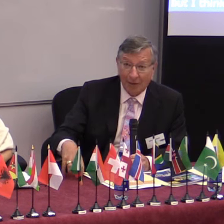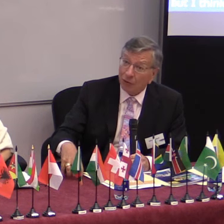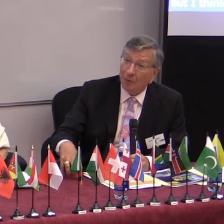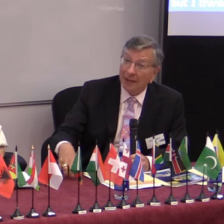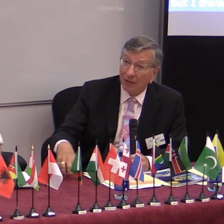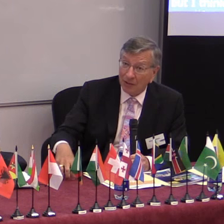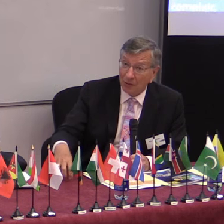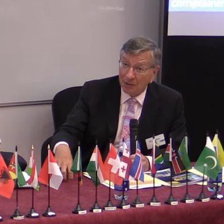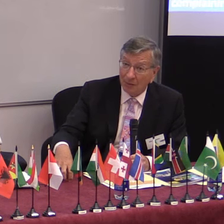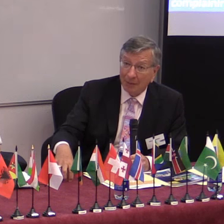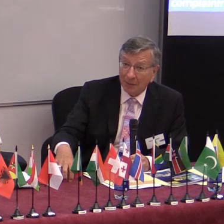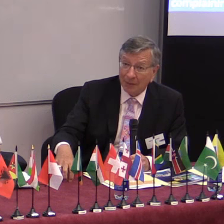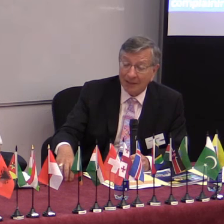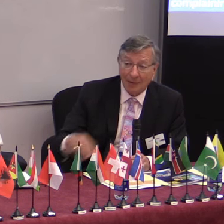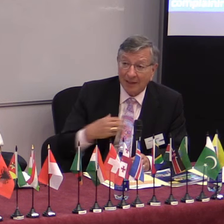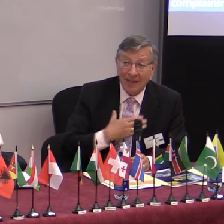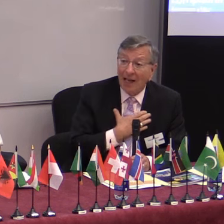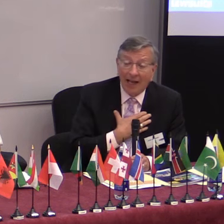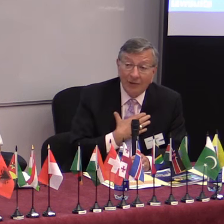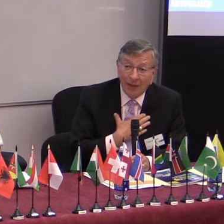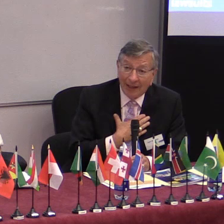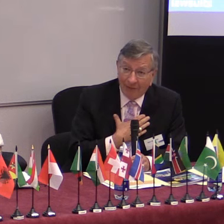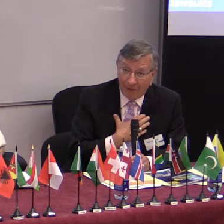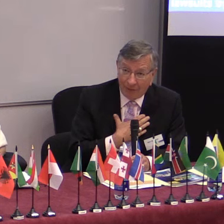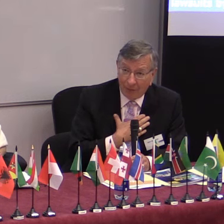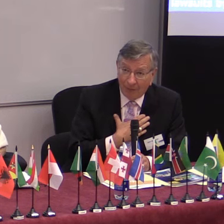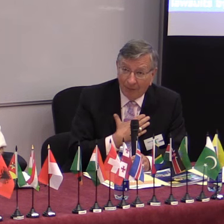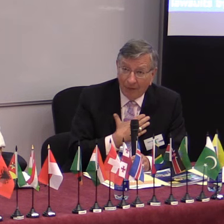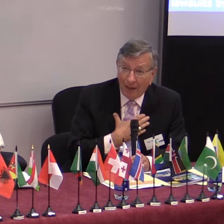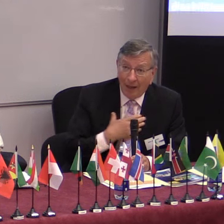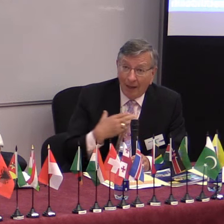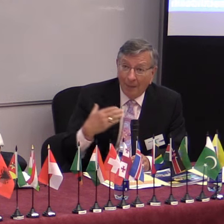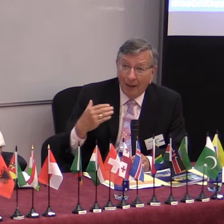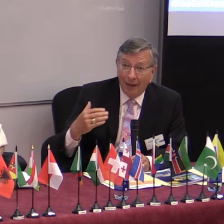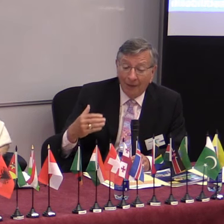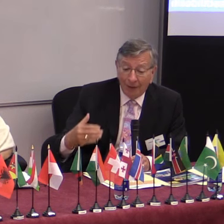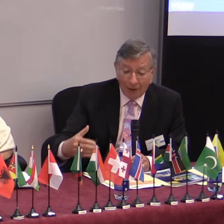there are too many lawsuits by people with disabilities, I do not have that view. There